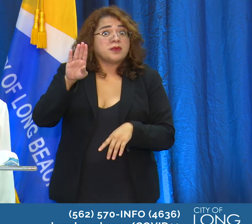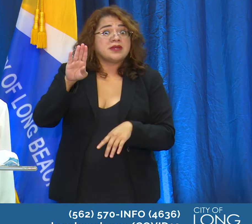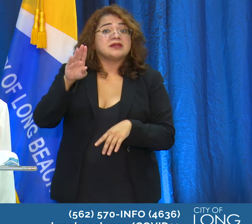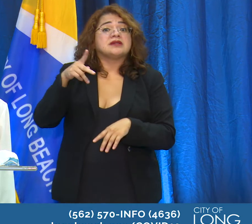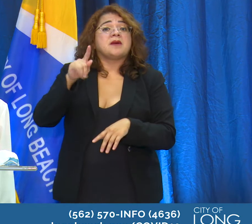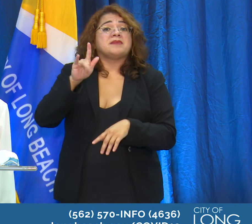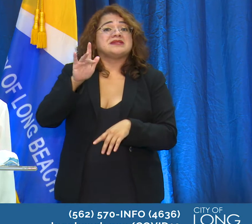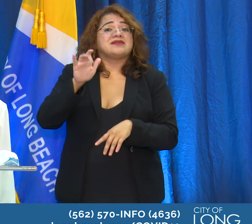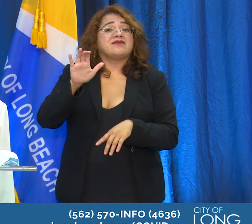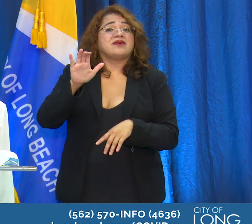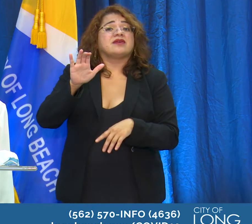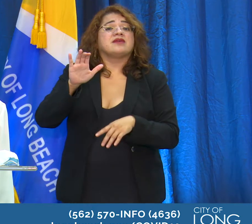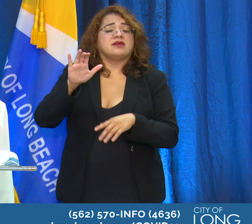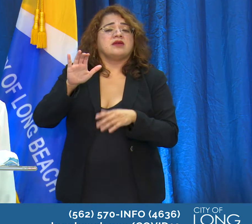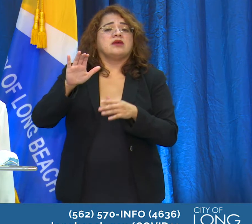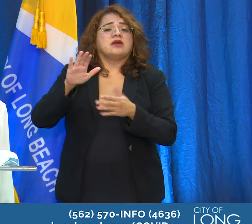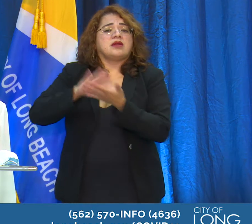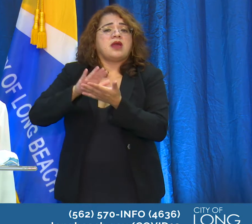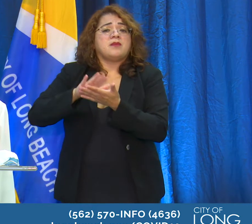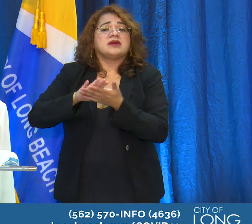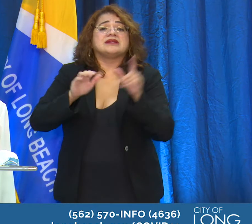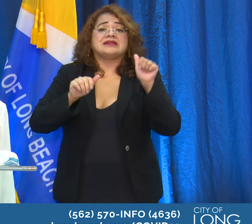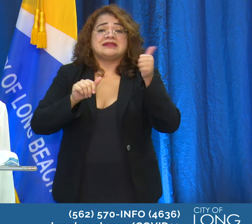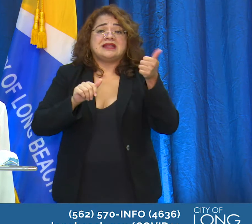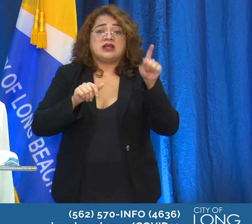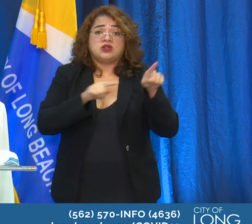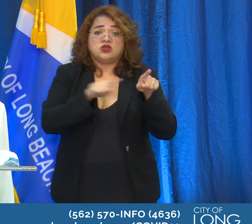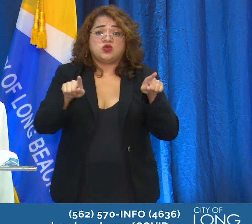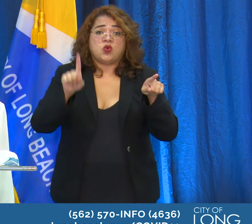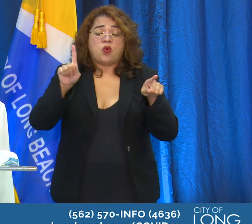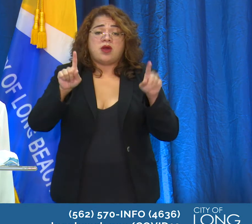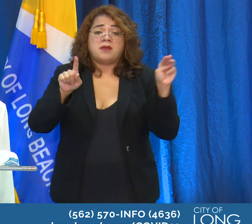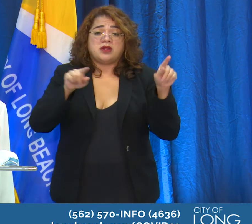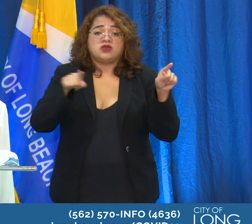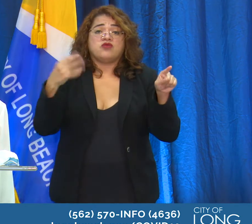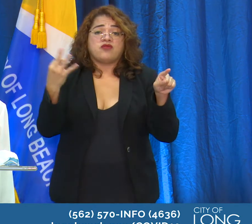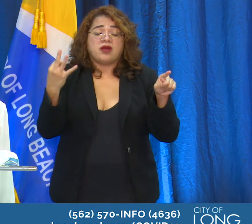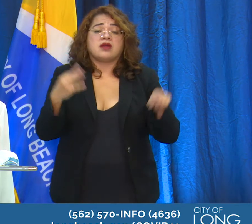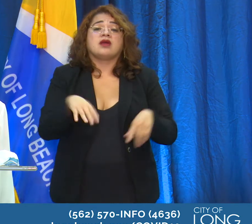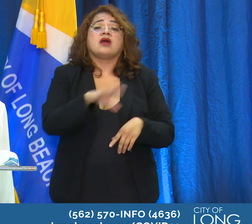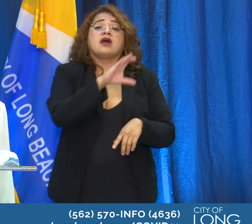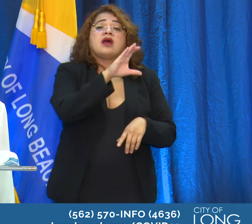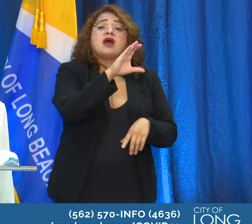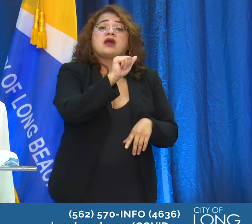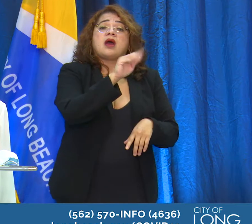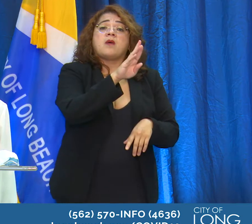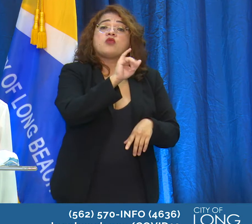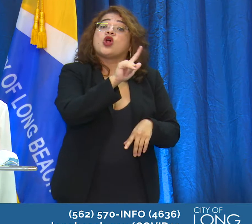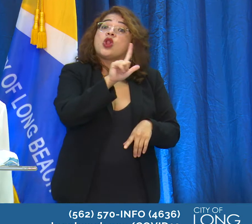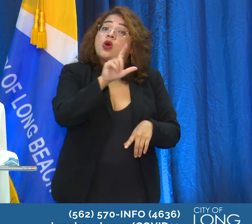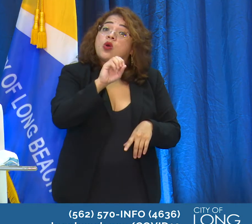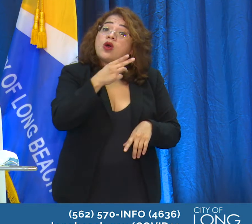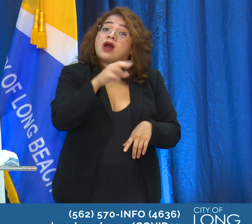from 10:00am-1:00pm. On the weekends, Saturdays and Sundays, you can get tested at Cabrillo High School, from 10:00am-1:00pm and 3:00-5:00pm.